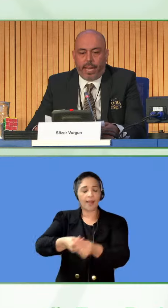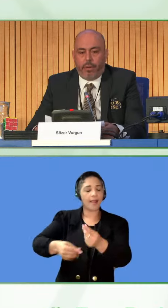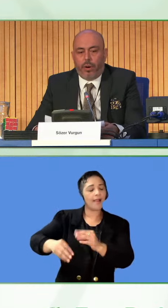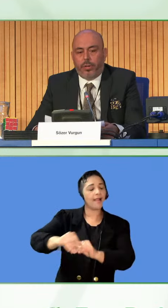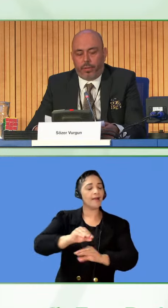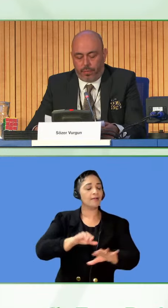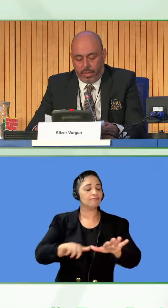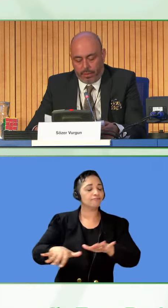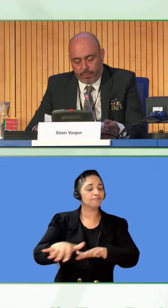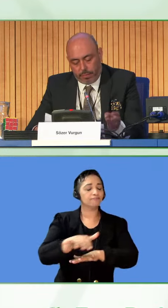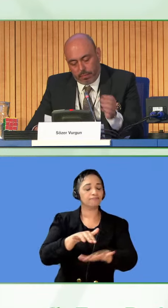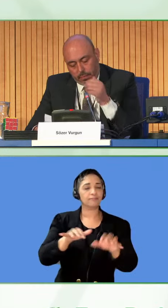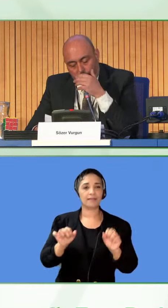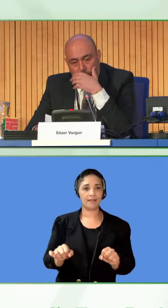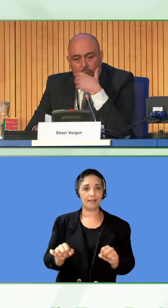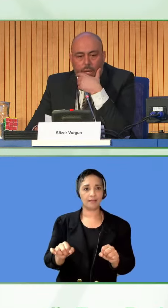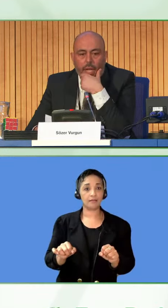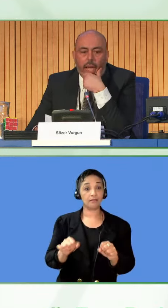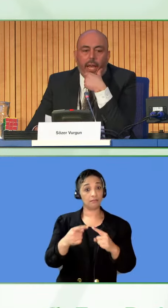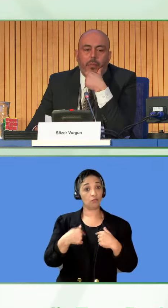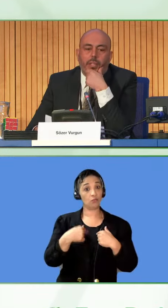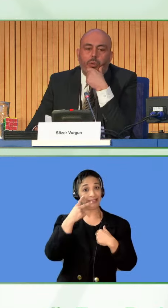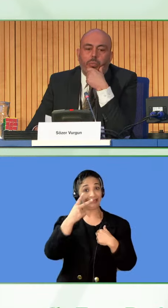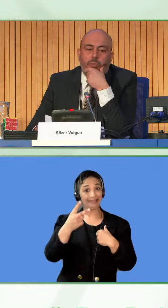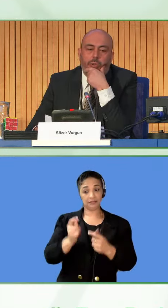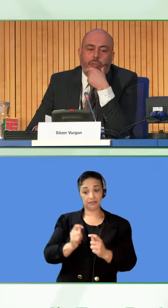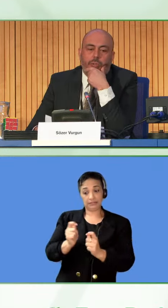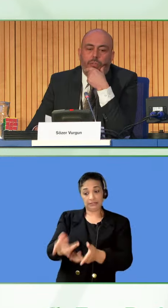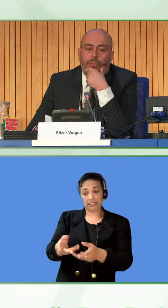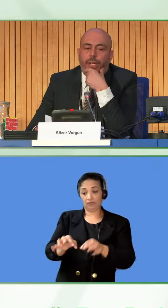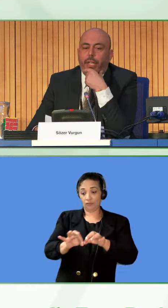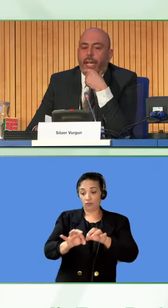They were able to move freely.